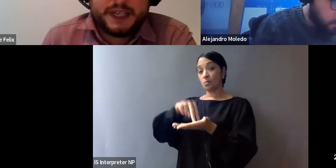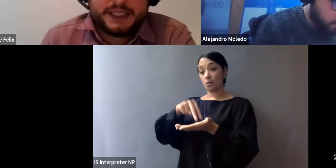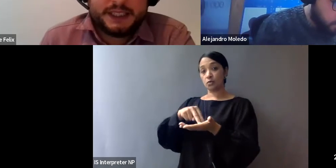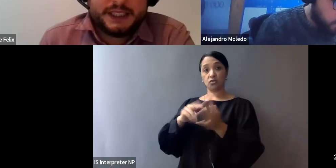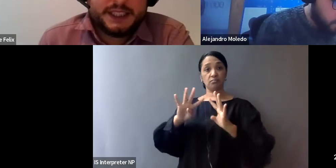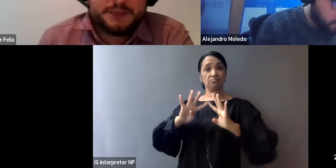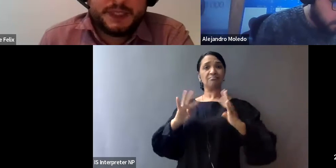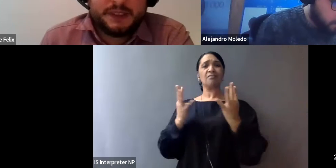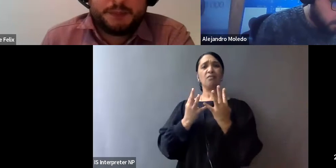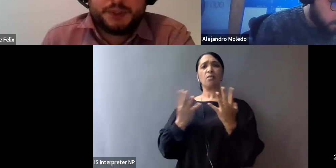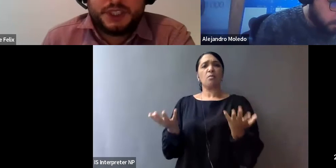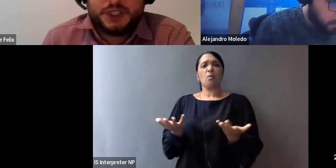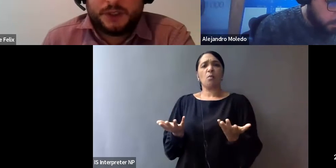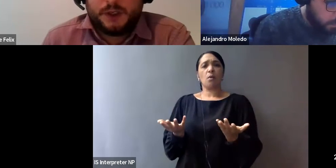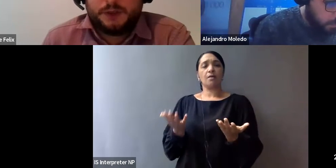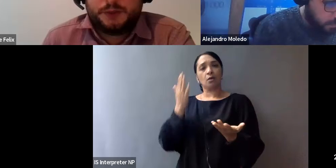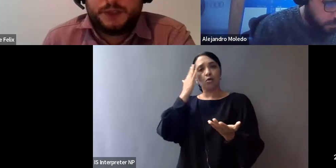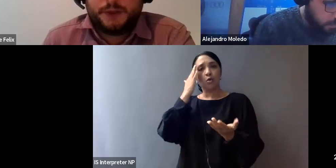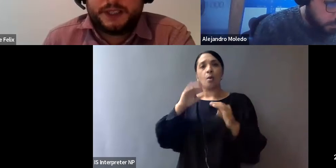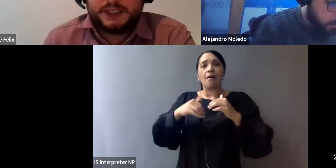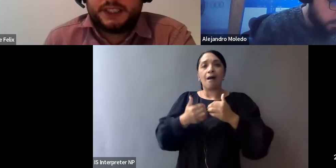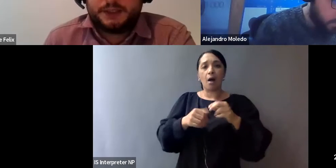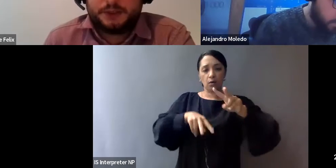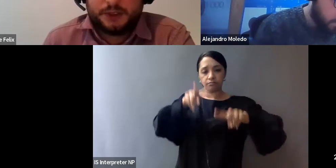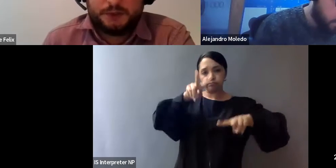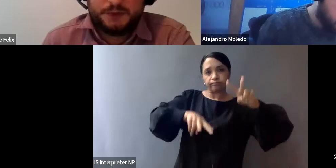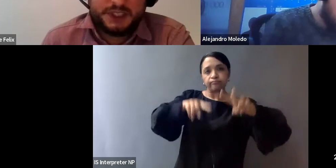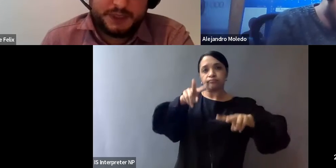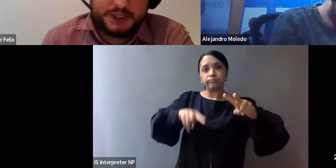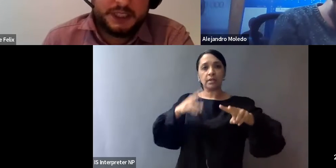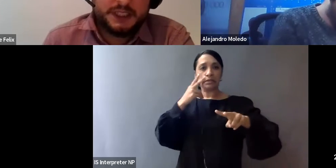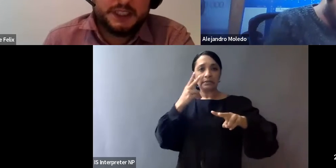regarding the assessment procedure to acquire the status of disability,